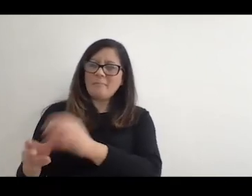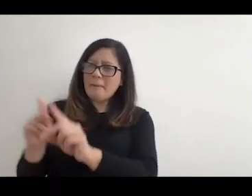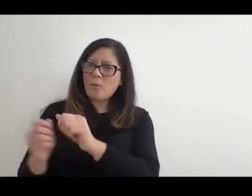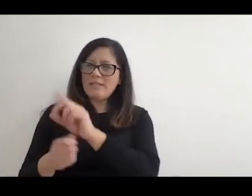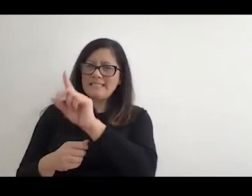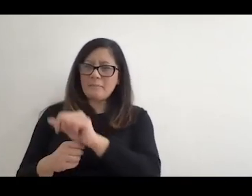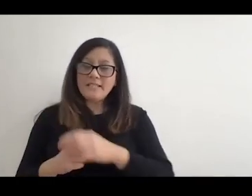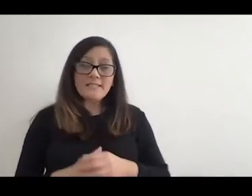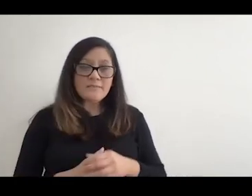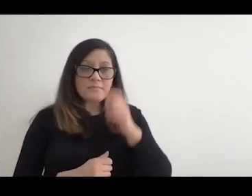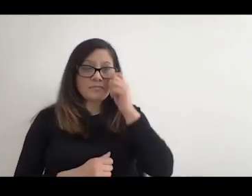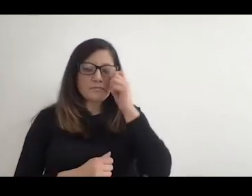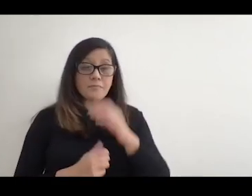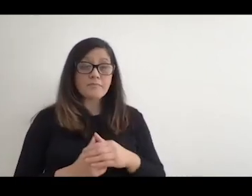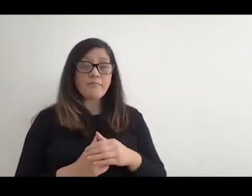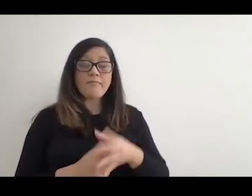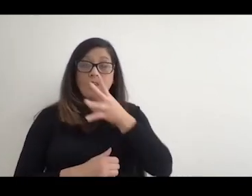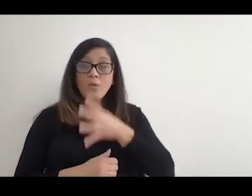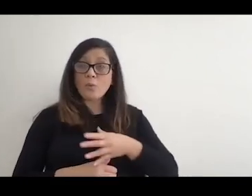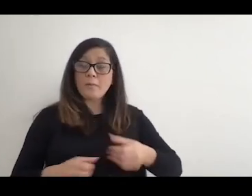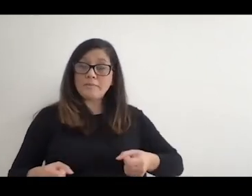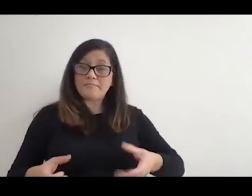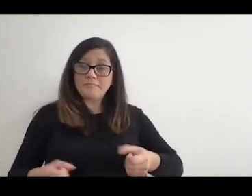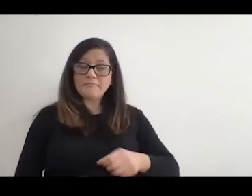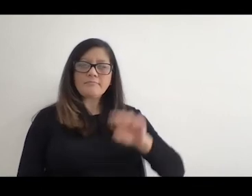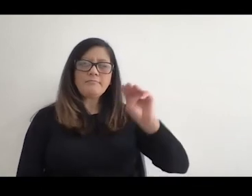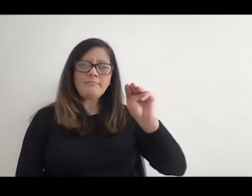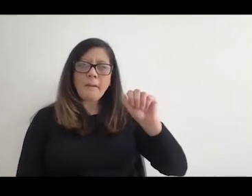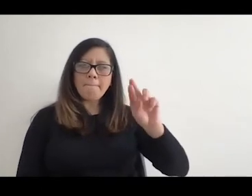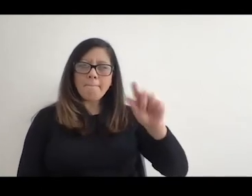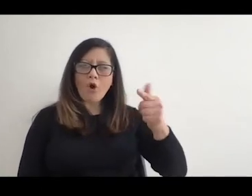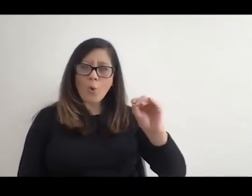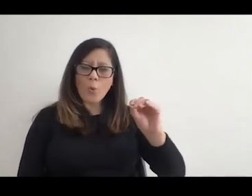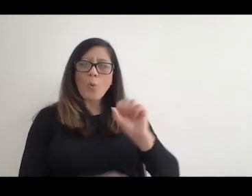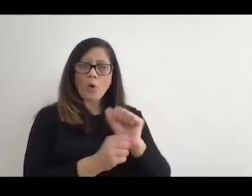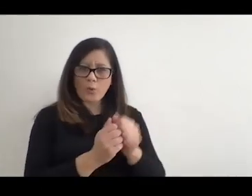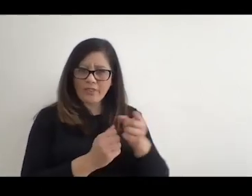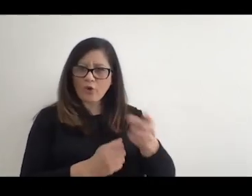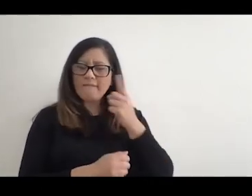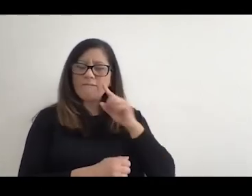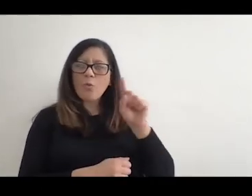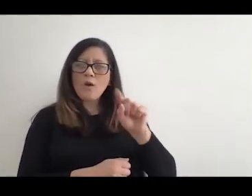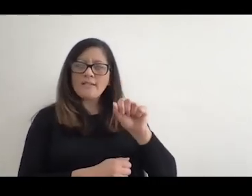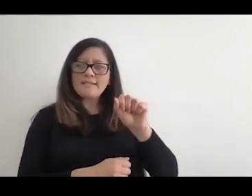Margo here, a model I worked with for Zappos. She actually has a seated body type obviously,